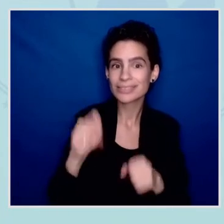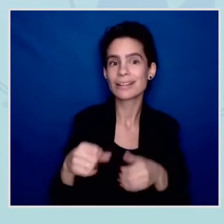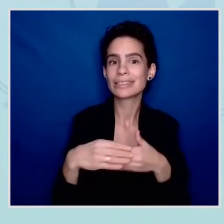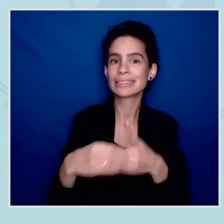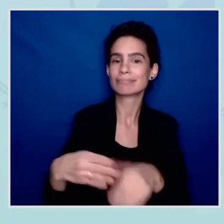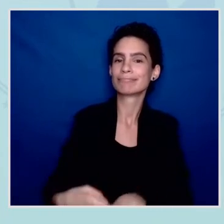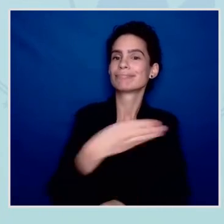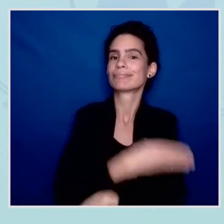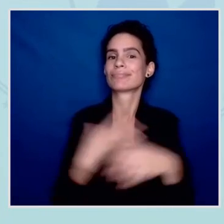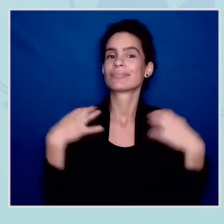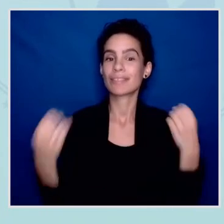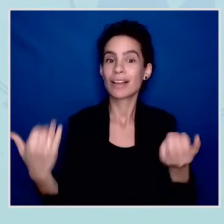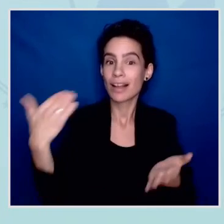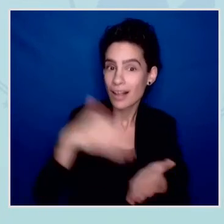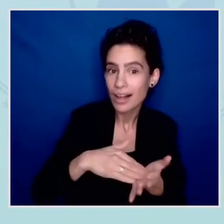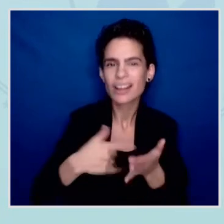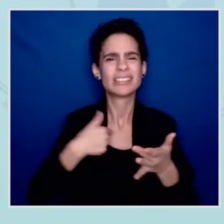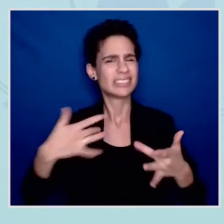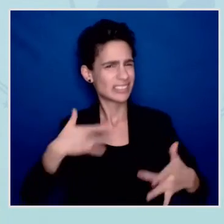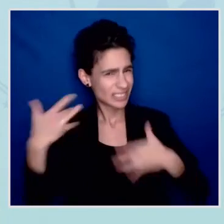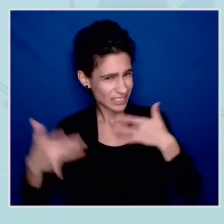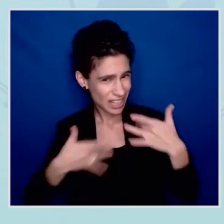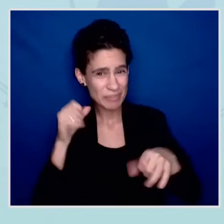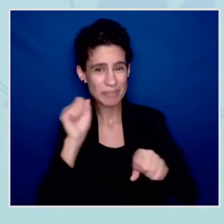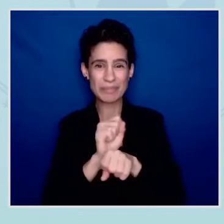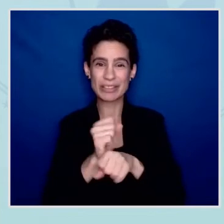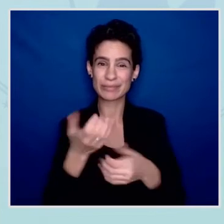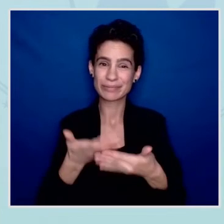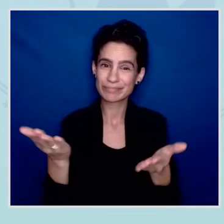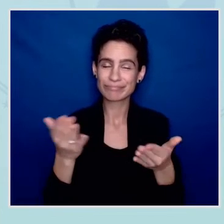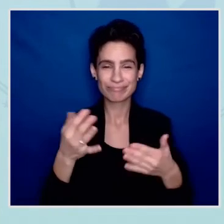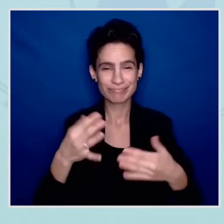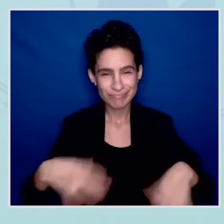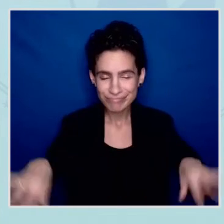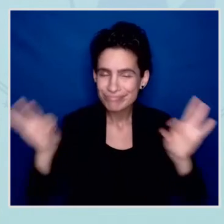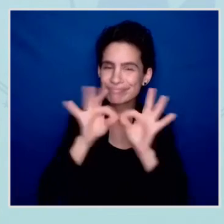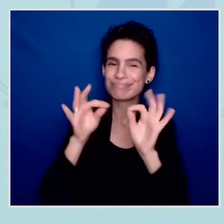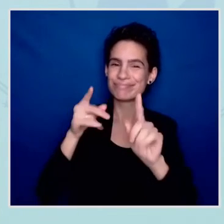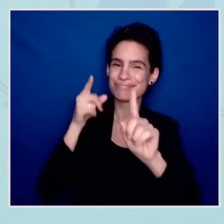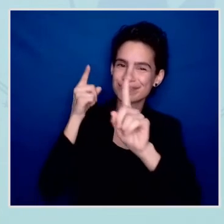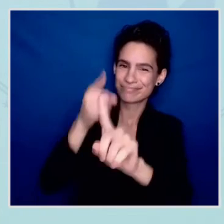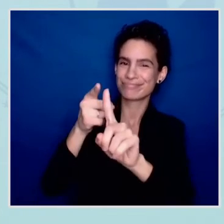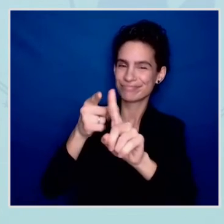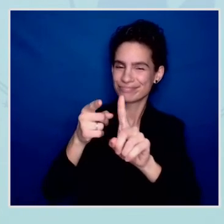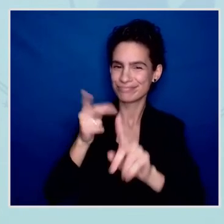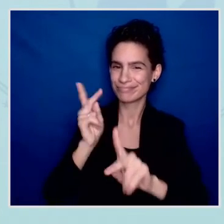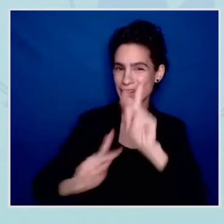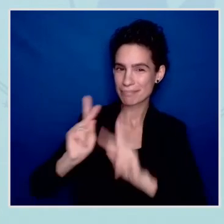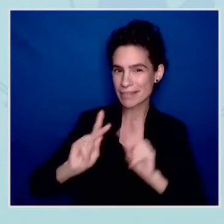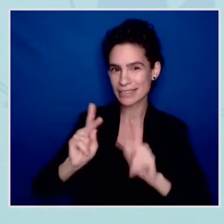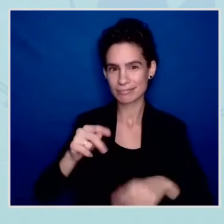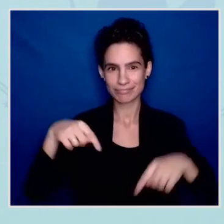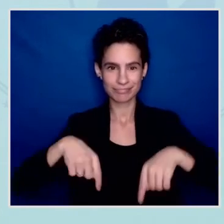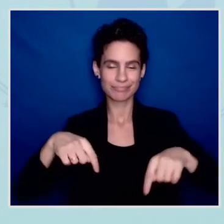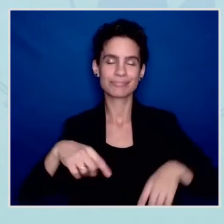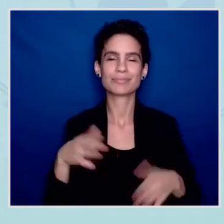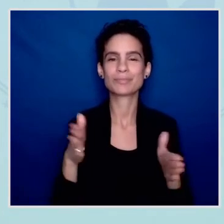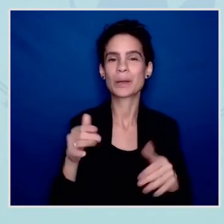AND INSTILL GREATER EQUITY IN